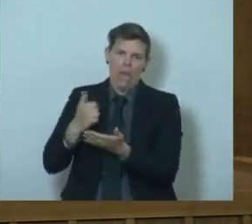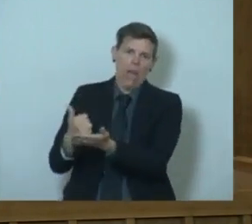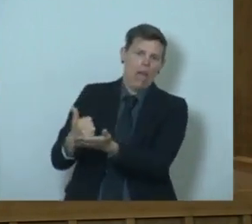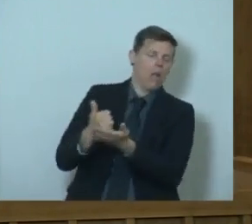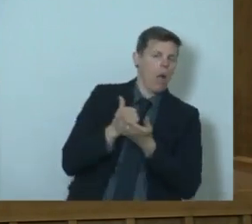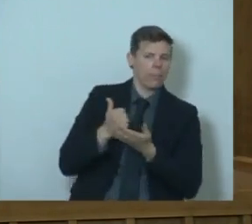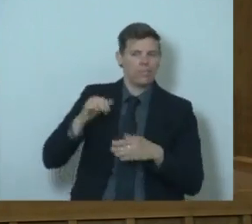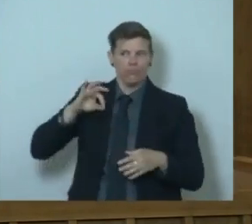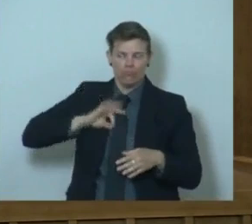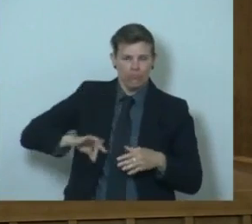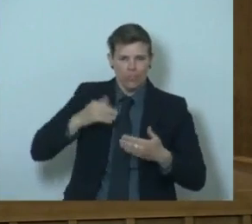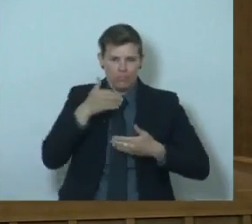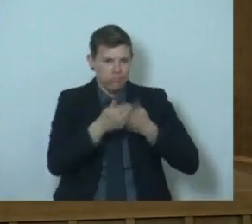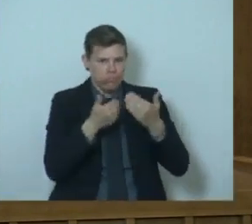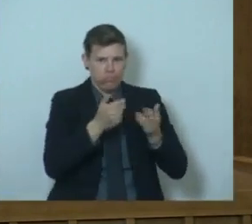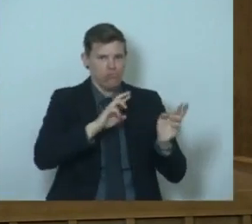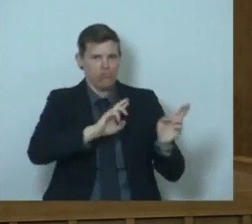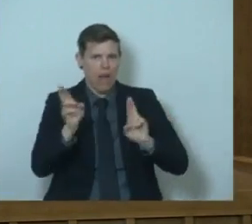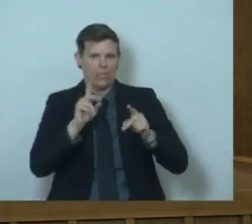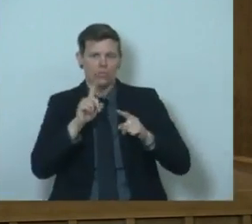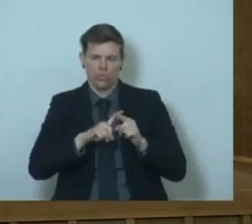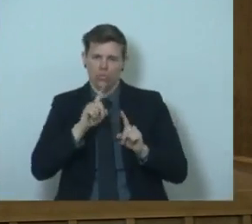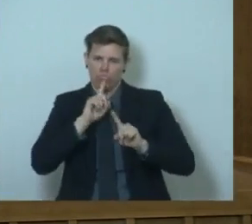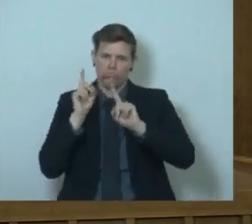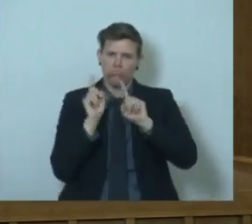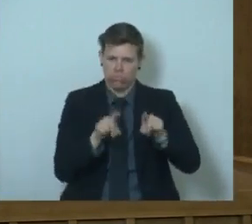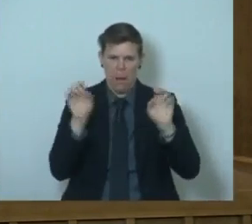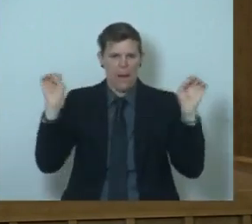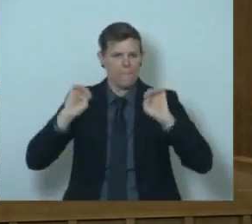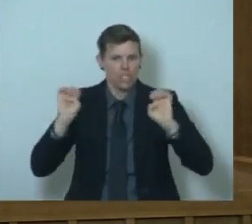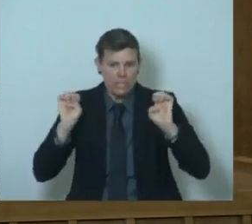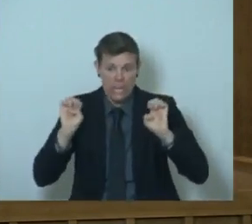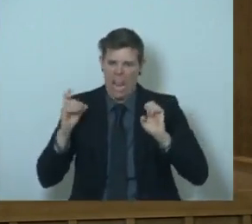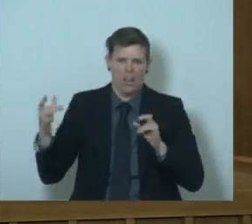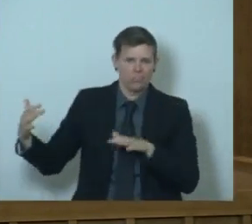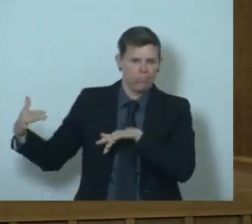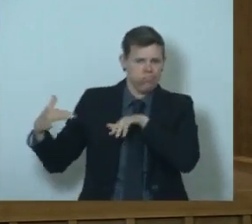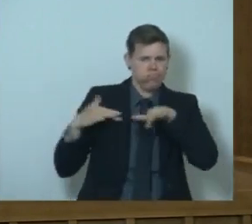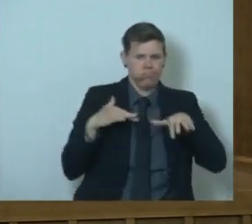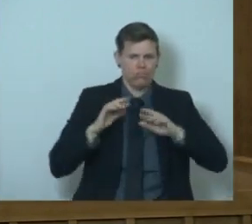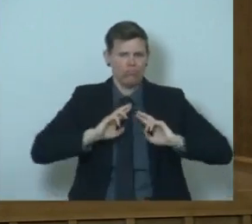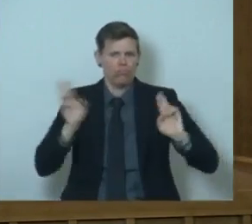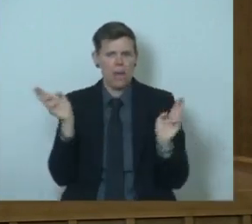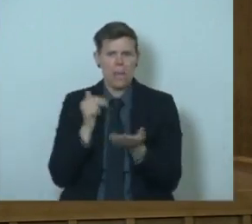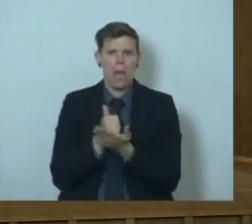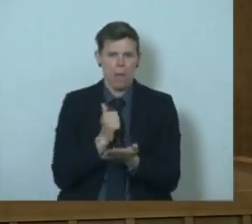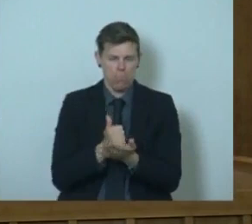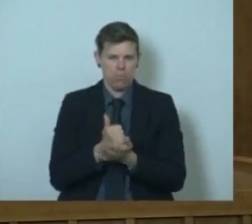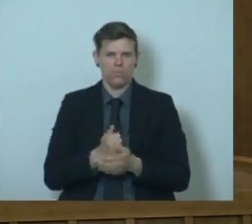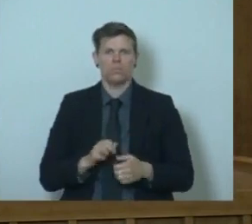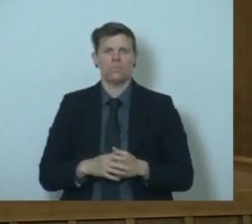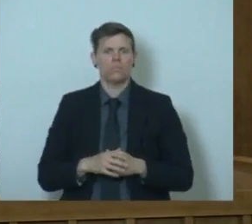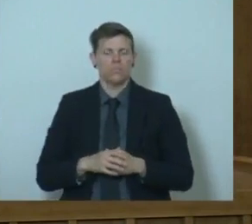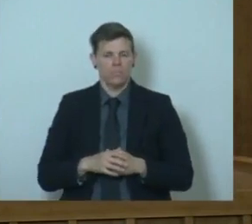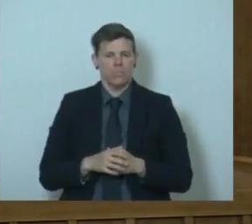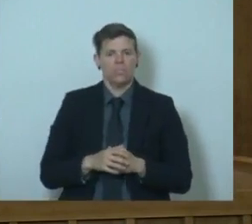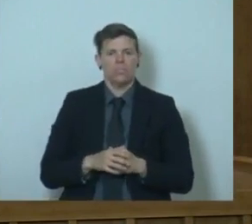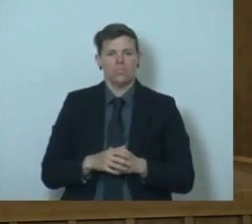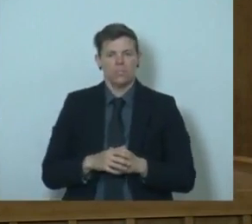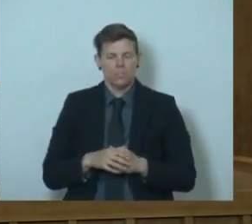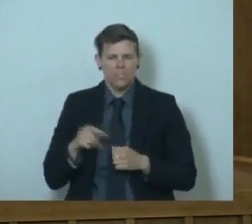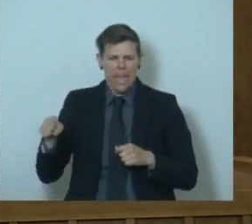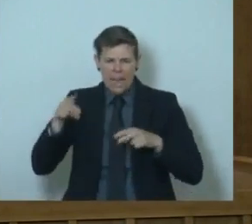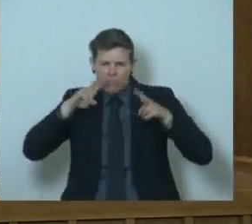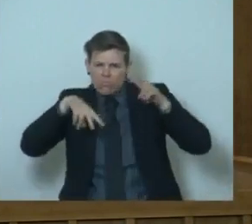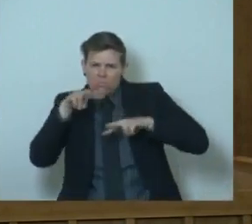THIS NETWORK INTRODUCED TO ASSISTING US IN EXTENDING OUR PREPAREDNESS OR RESPONSE IN AN EMERGENCY.